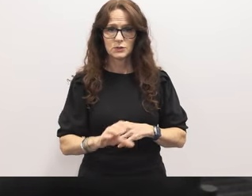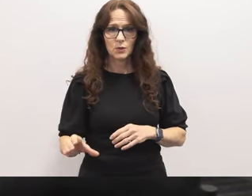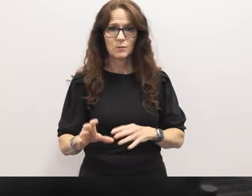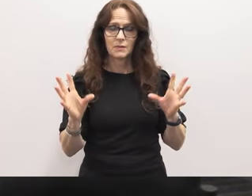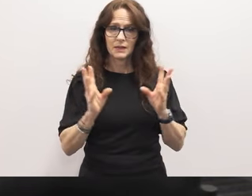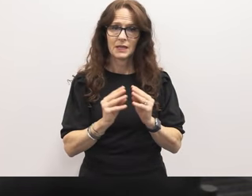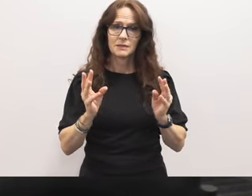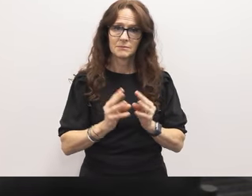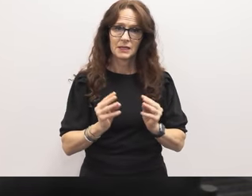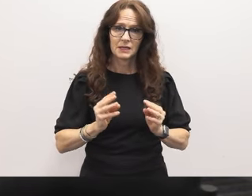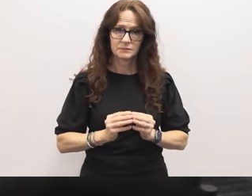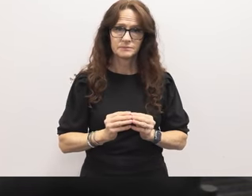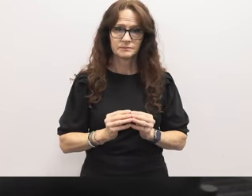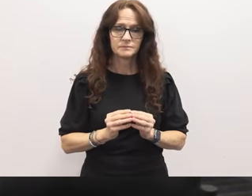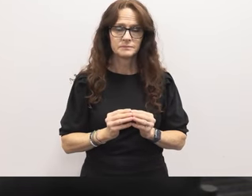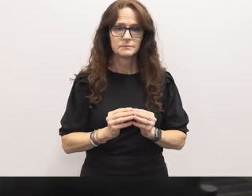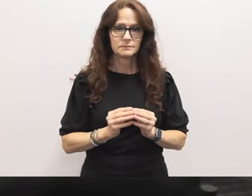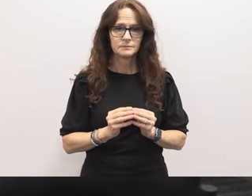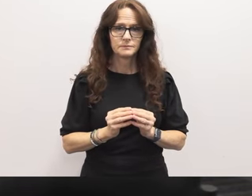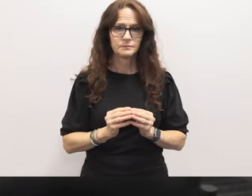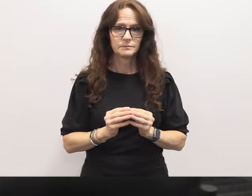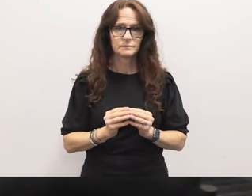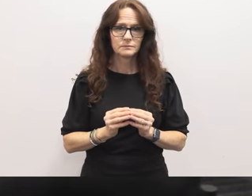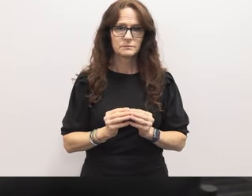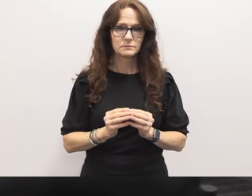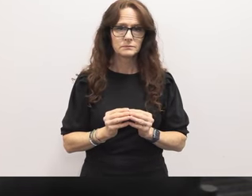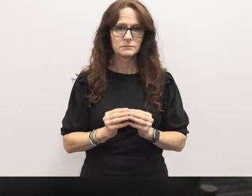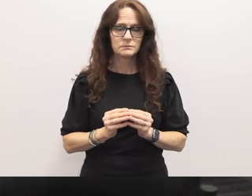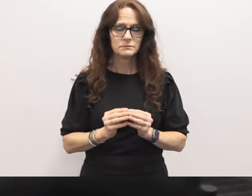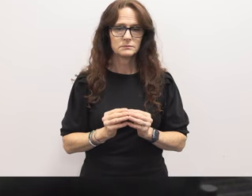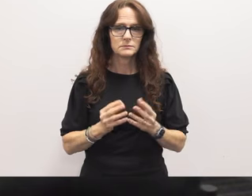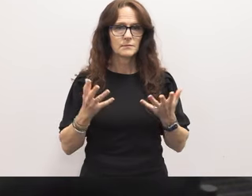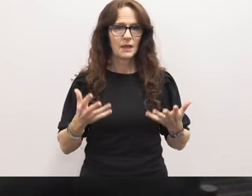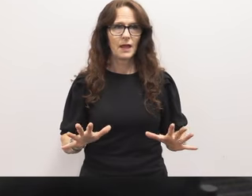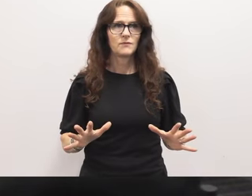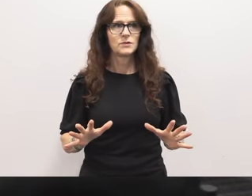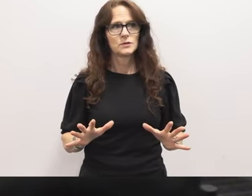and after George Floyd was killed, you know,